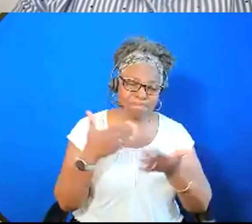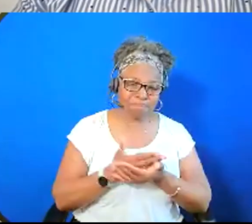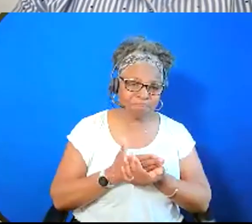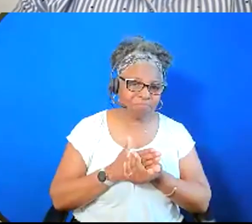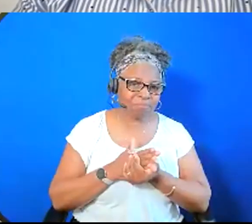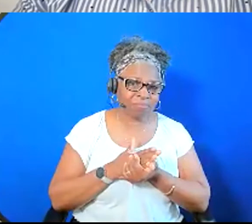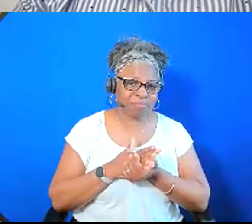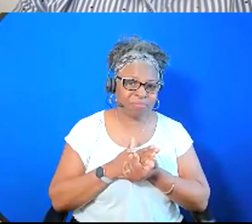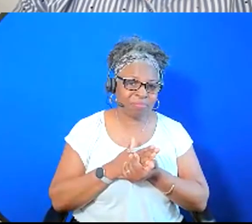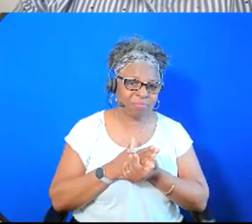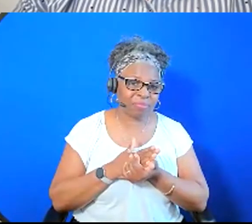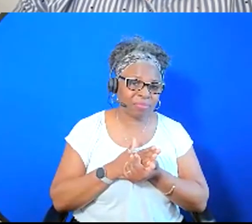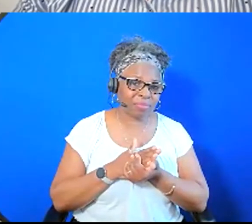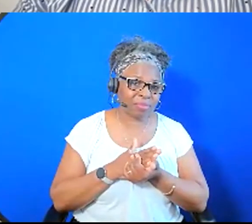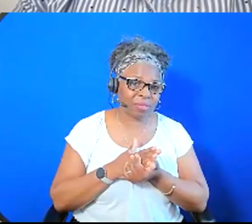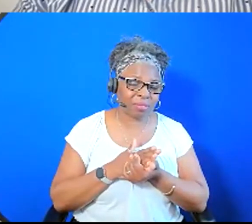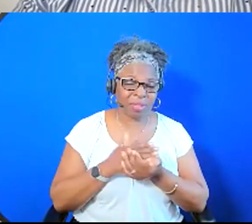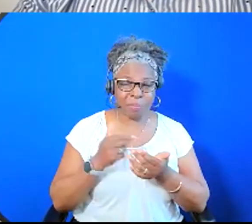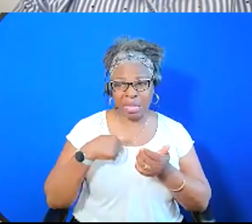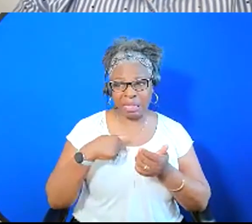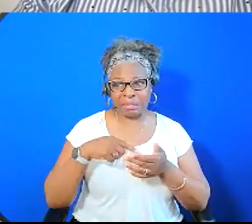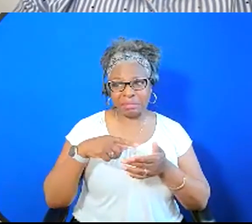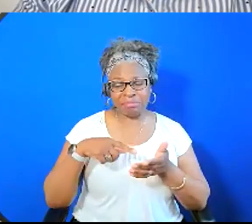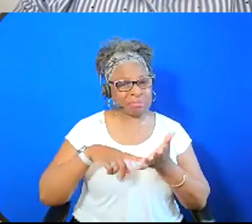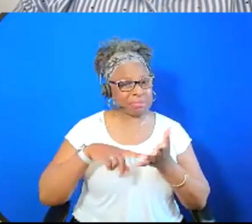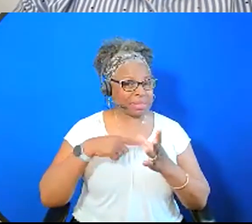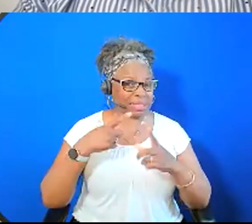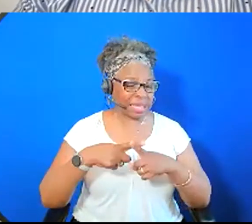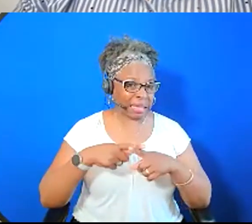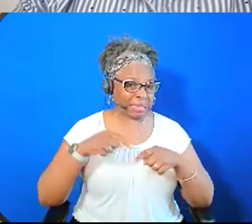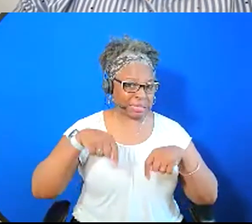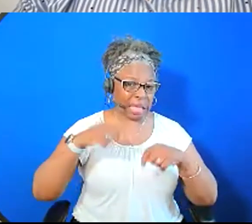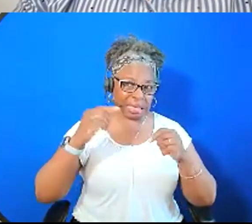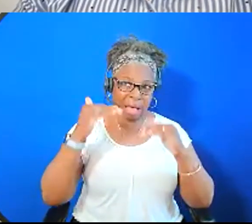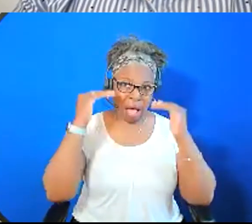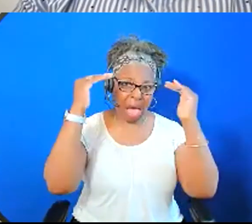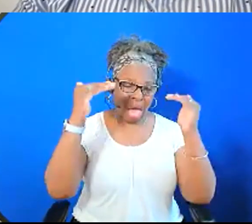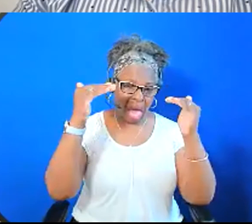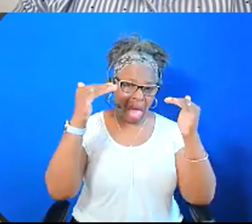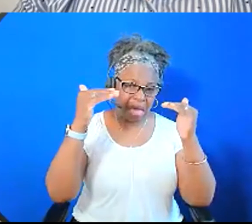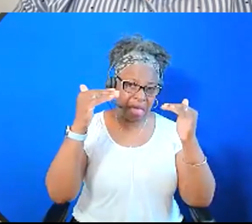There are we pay higher taxes here and I've kind of realised anyway for myself,